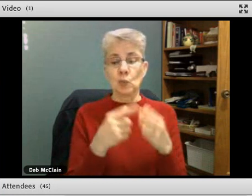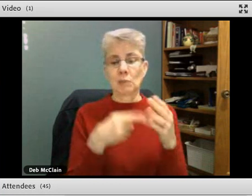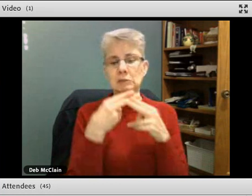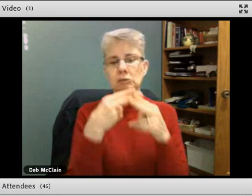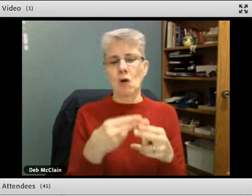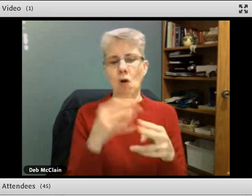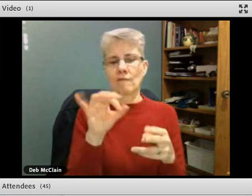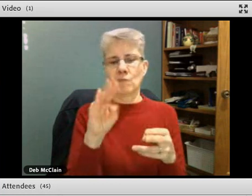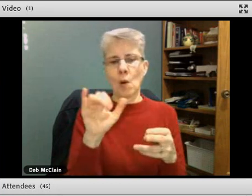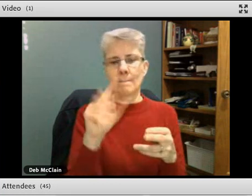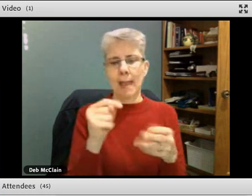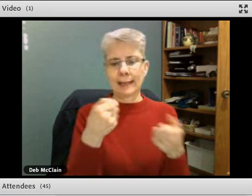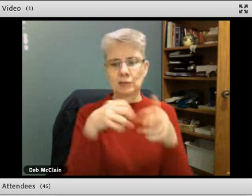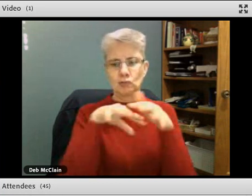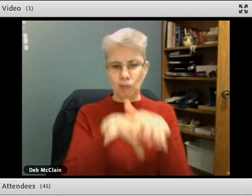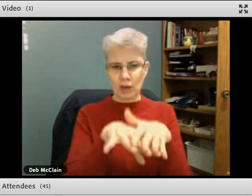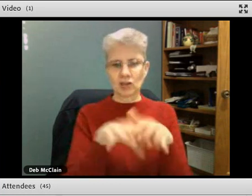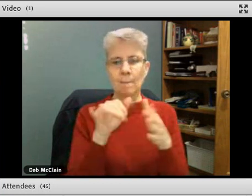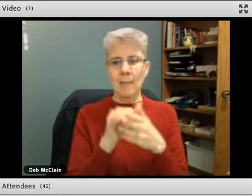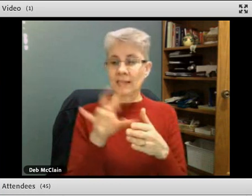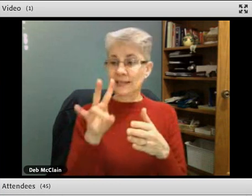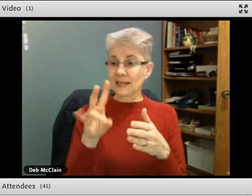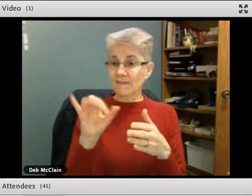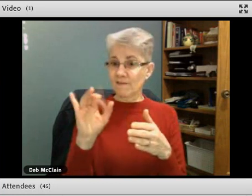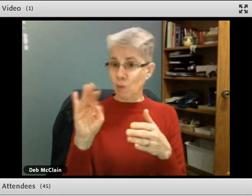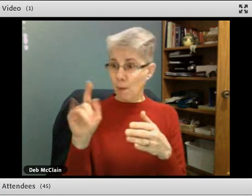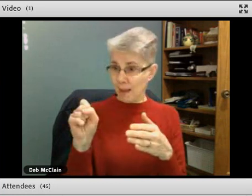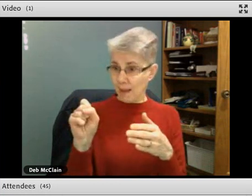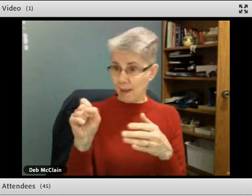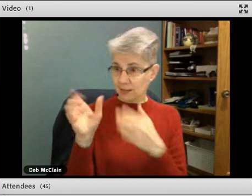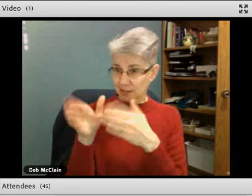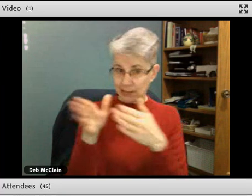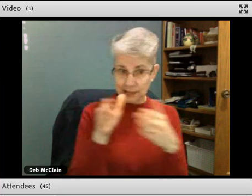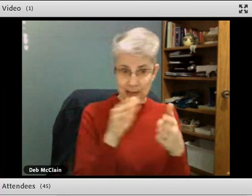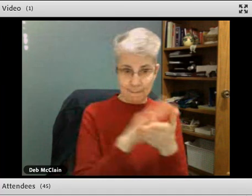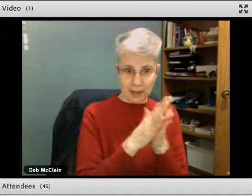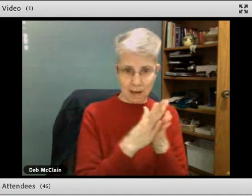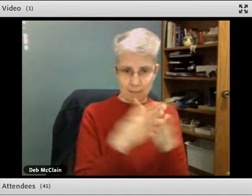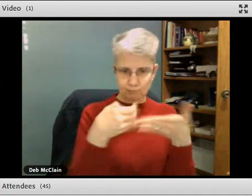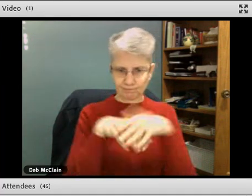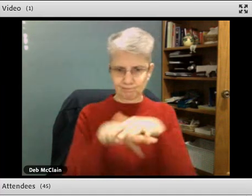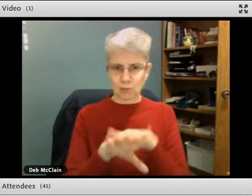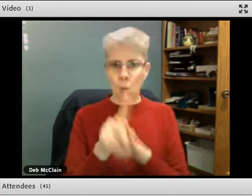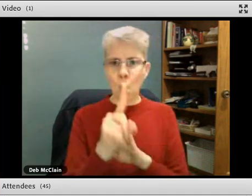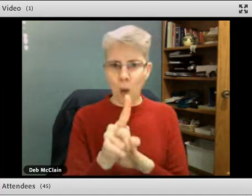to make those seven formats into one format, one bibliographic format.